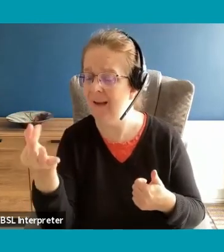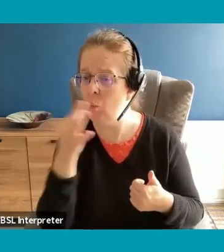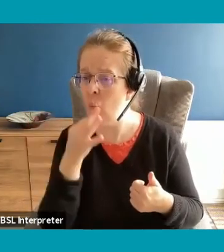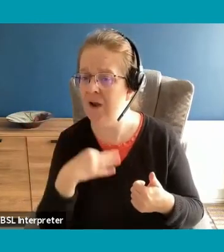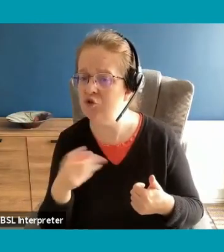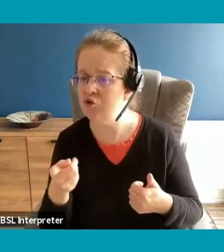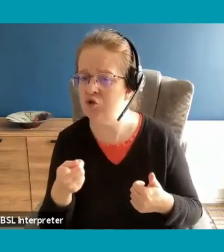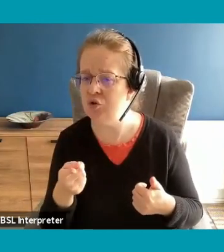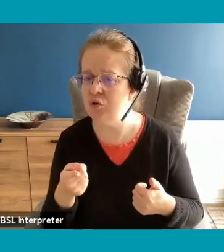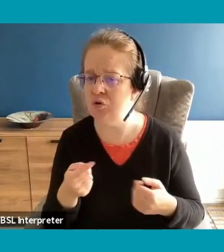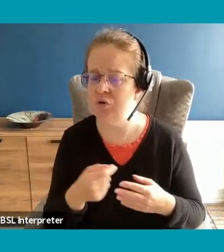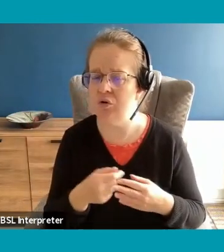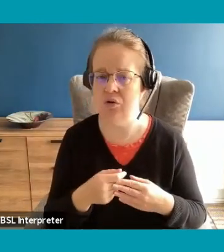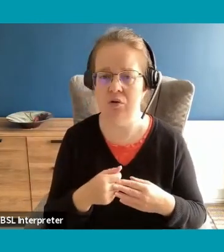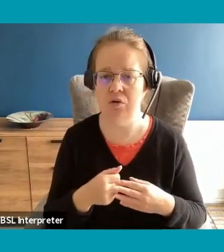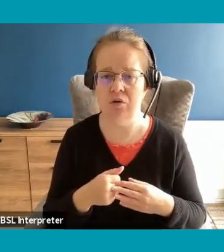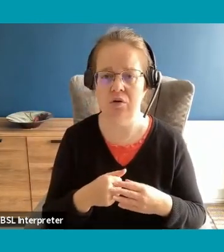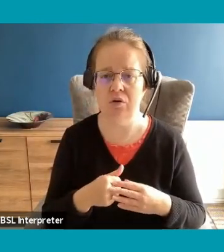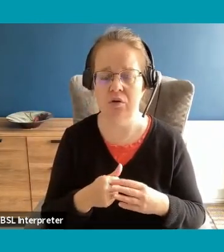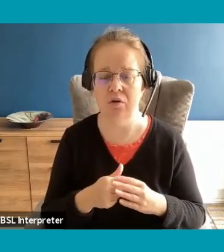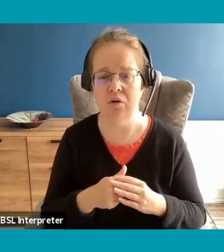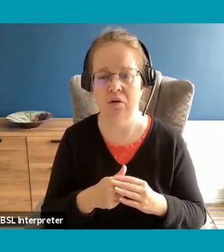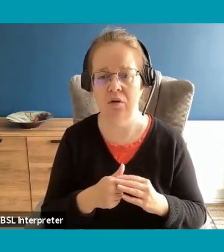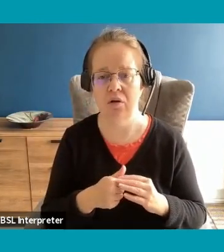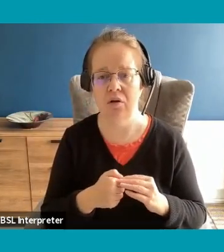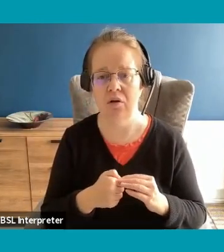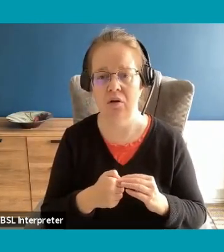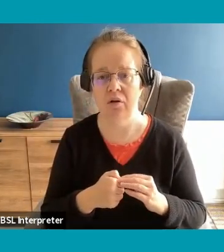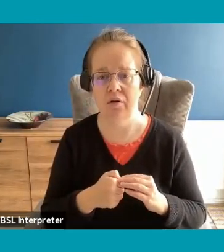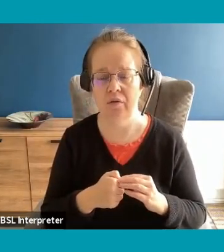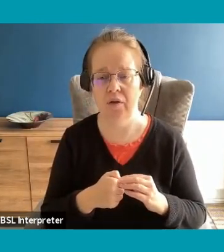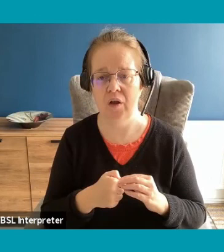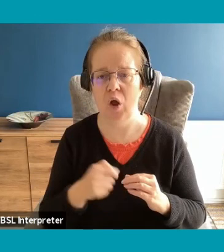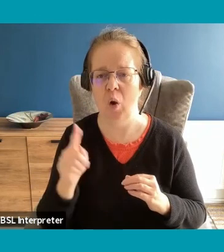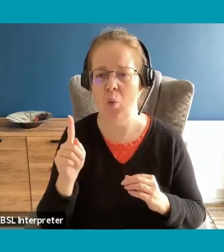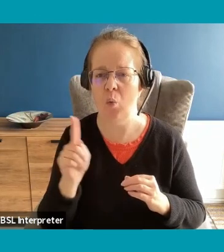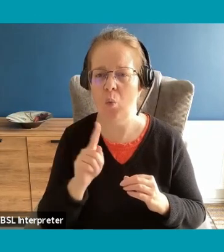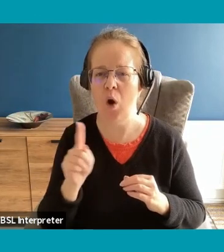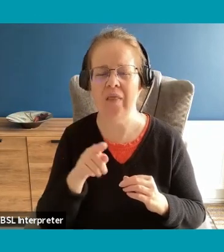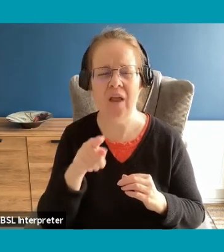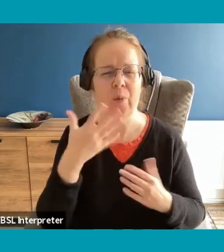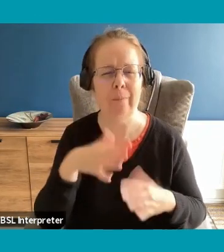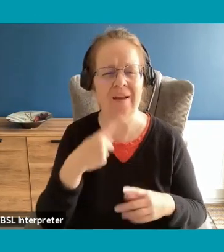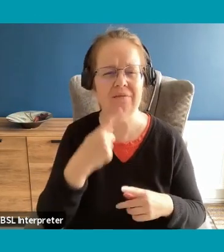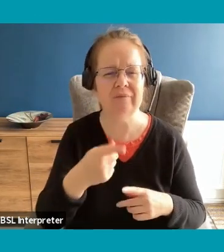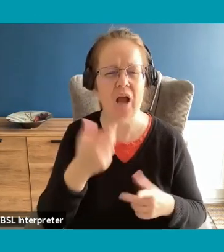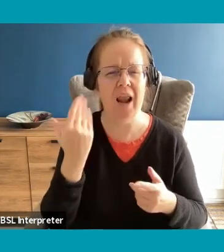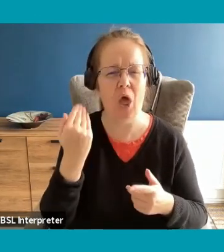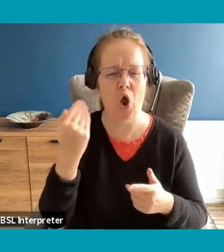What are the different teams within DPD? I know that you kind of touched on it a little bit earlier,